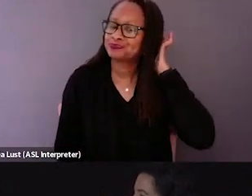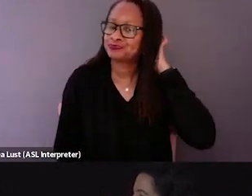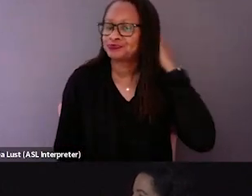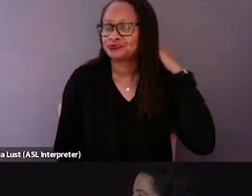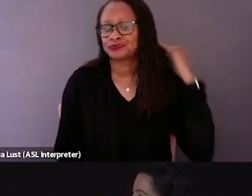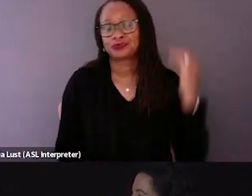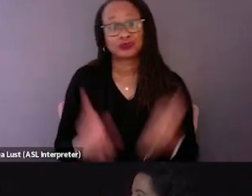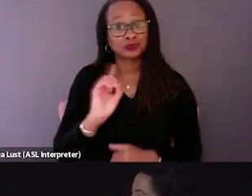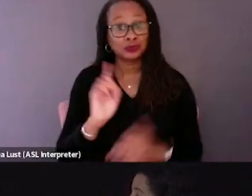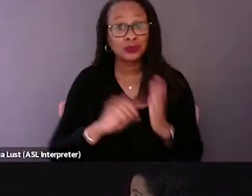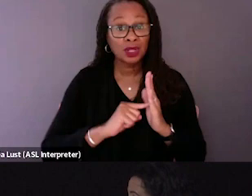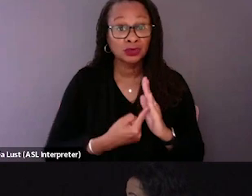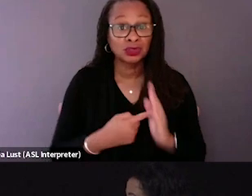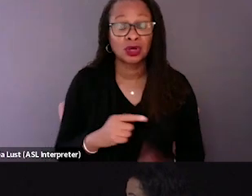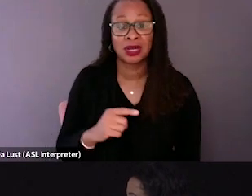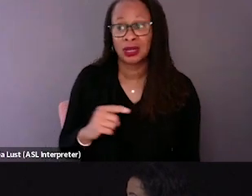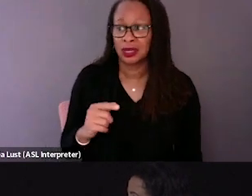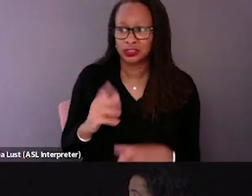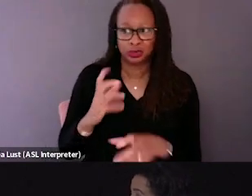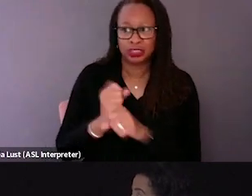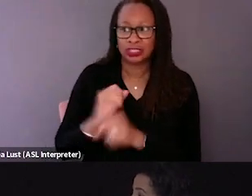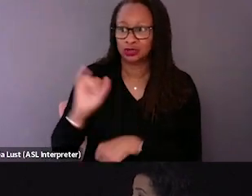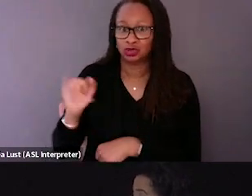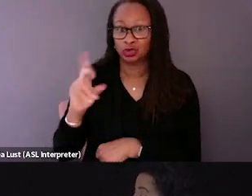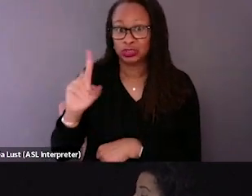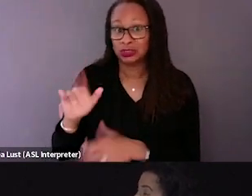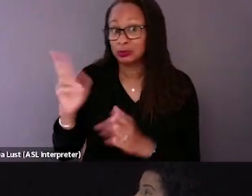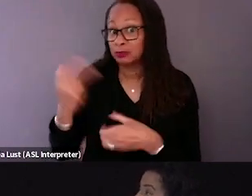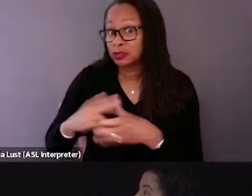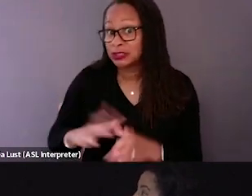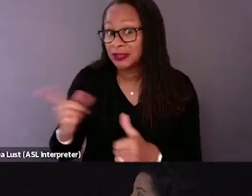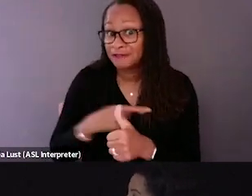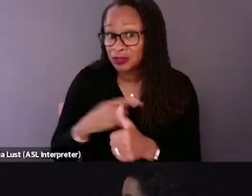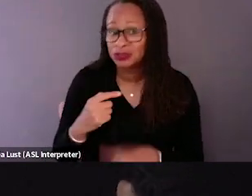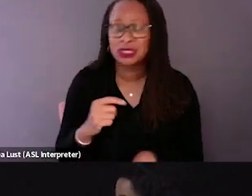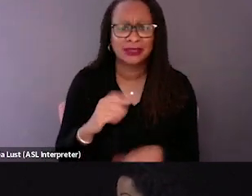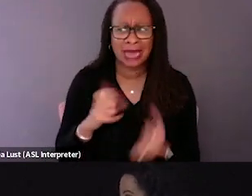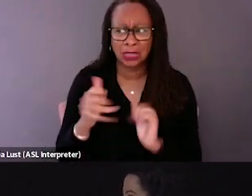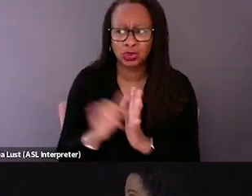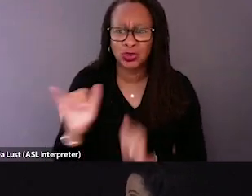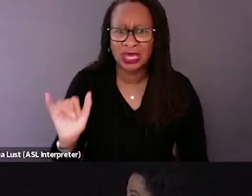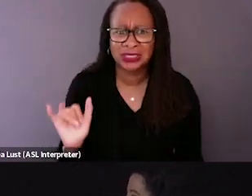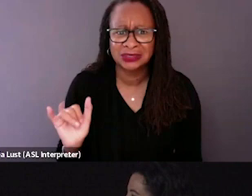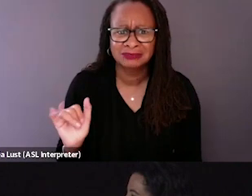Did you secure Judy's participation first? And if that was first, how did you do that? (chuckles)